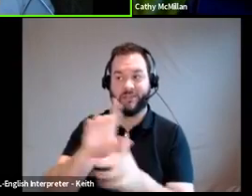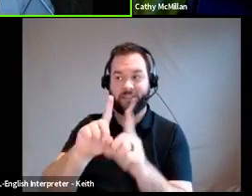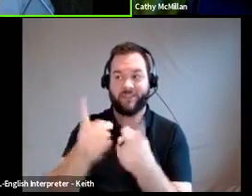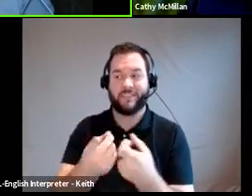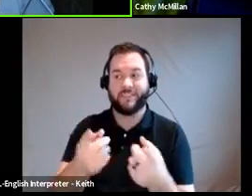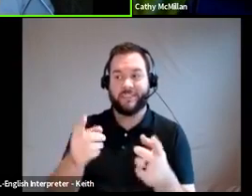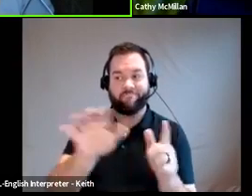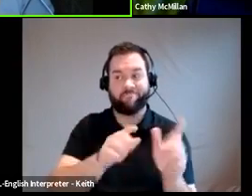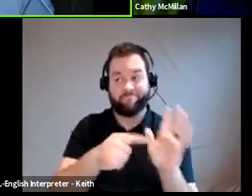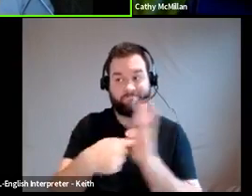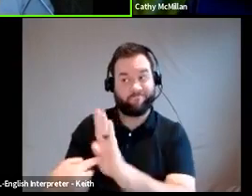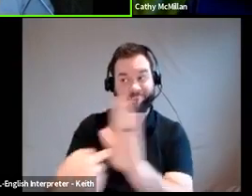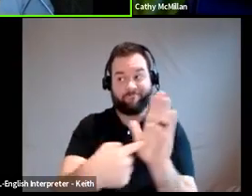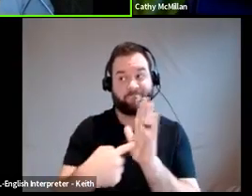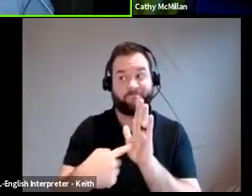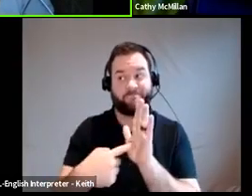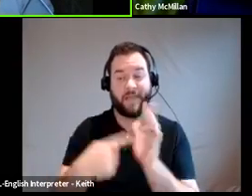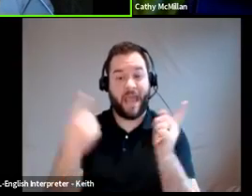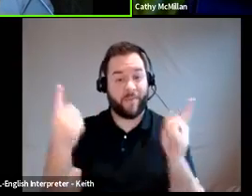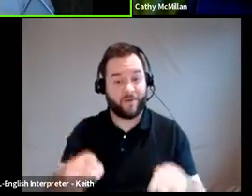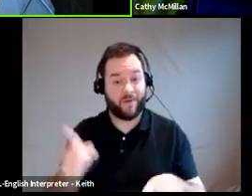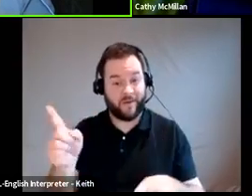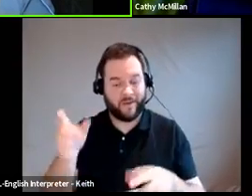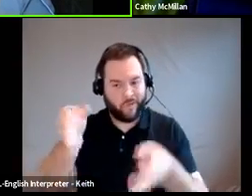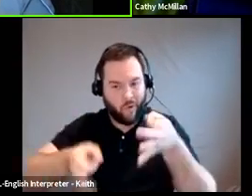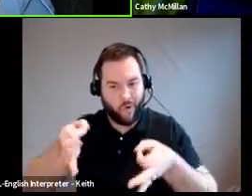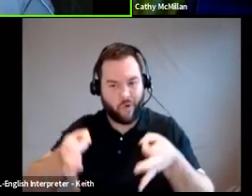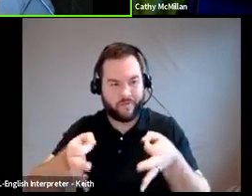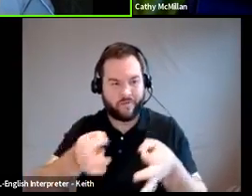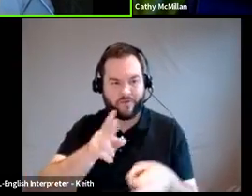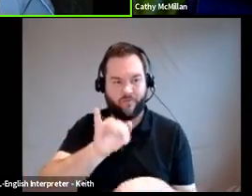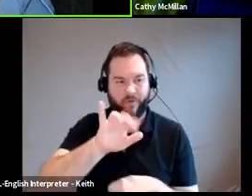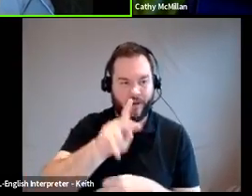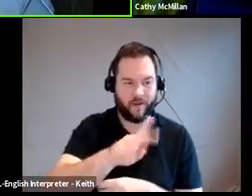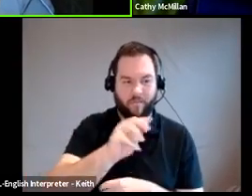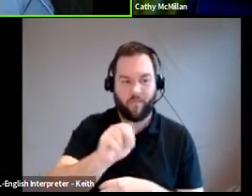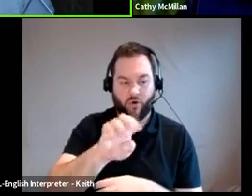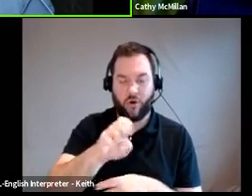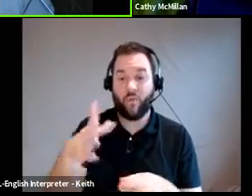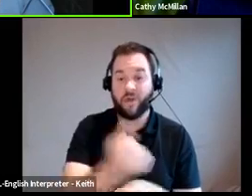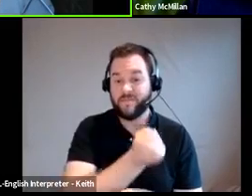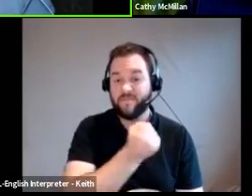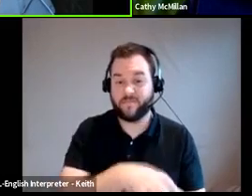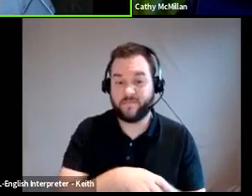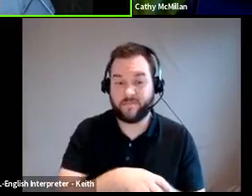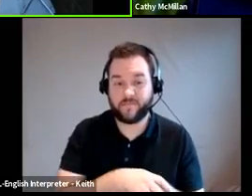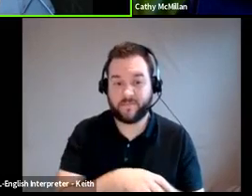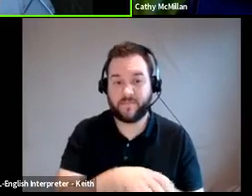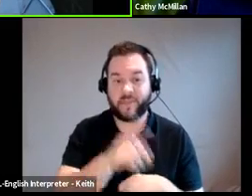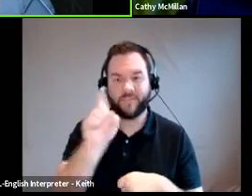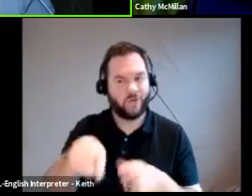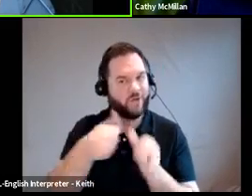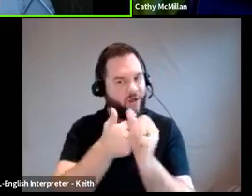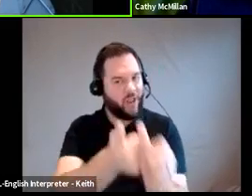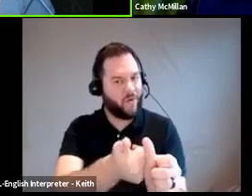d all the districts about that d all the districts about. That was a loss or a court case was a loss or a court case that he. won. And their supply